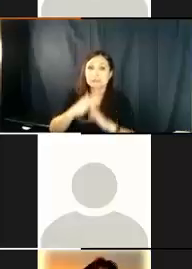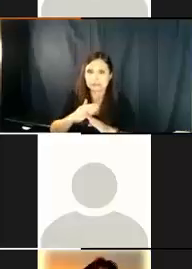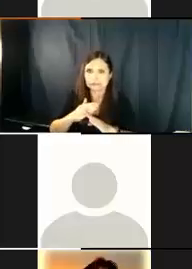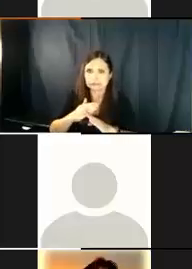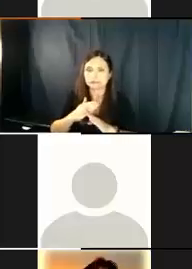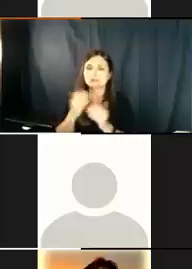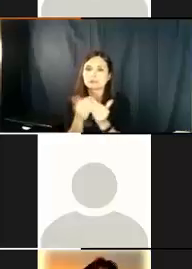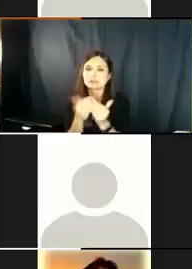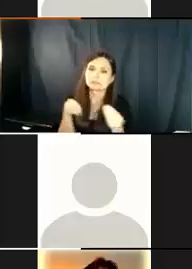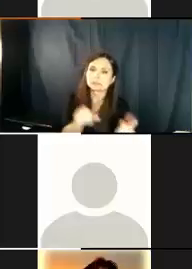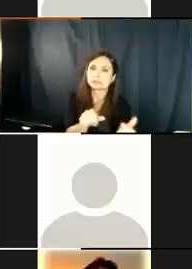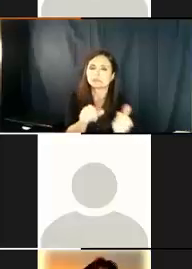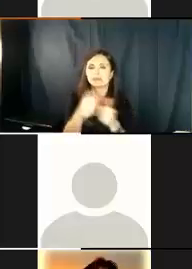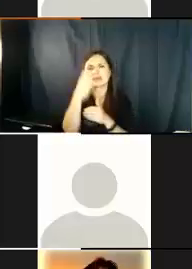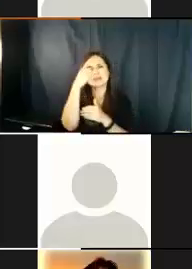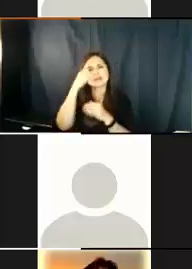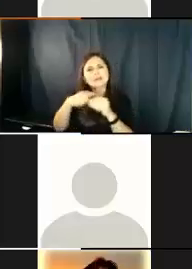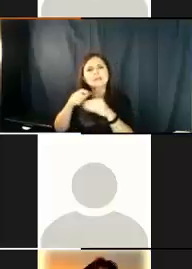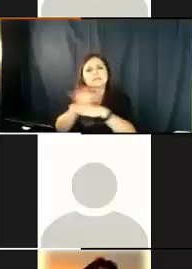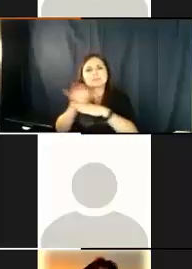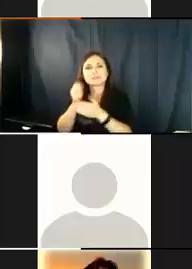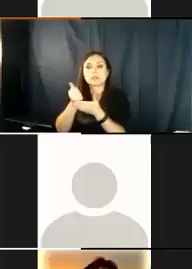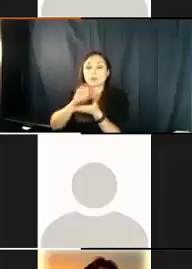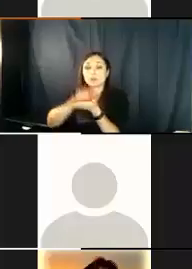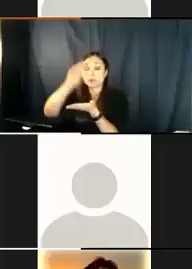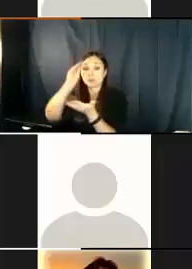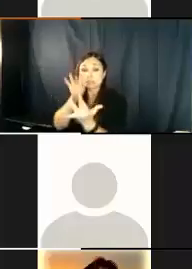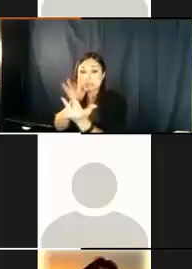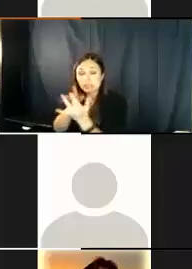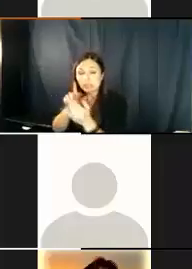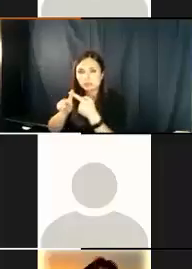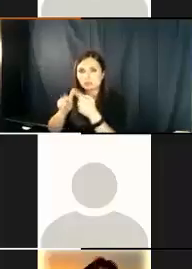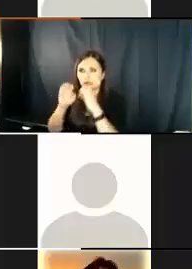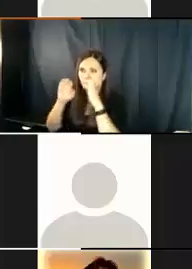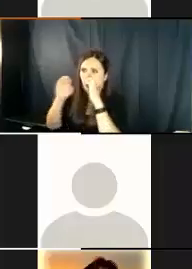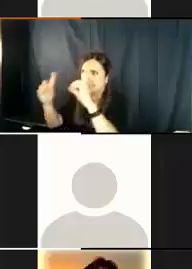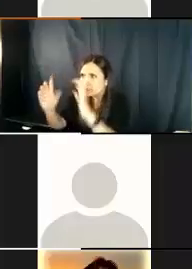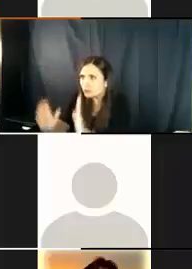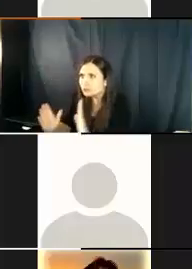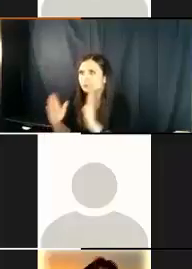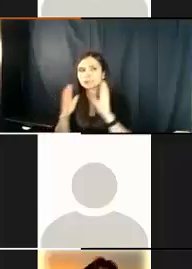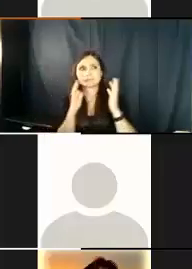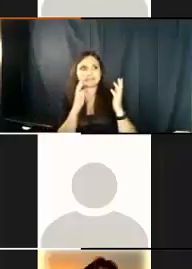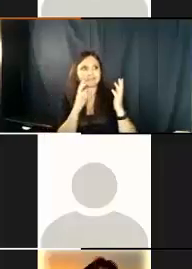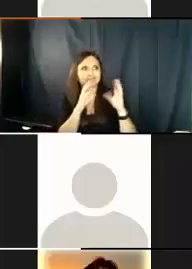But think about functions that help learners to connect to educators and classmates and